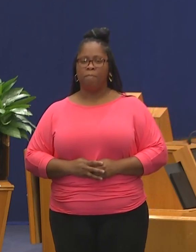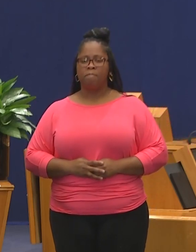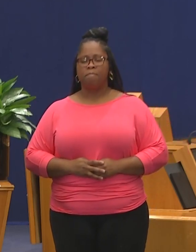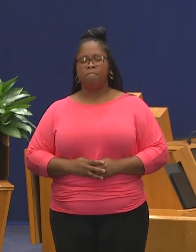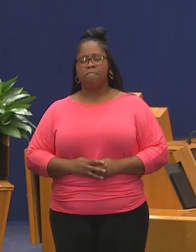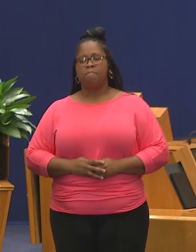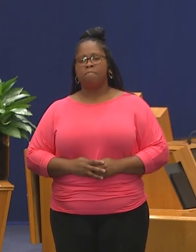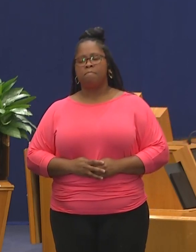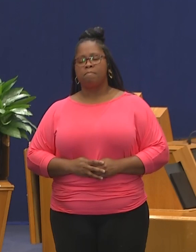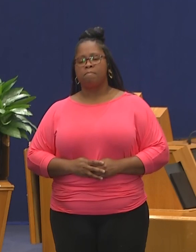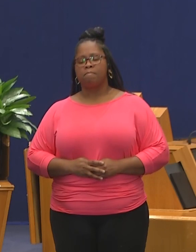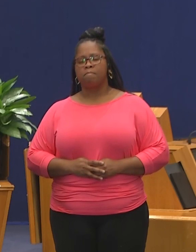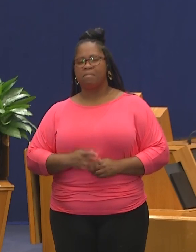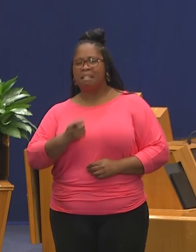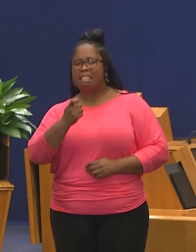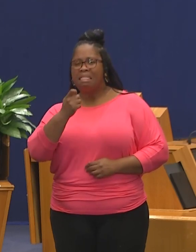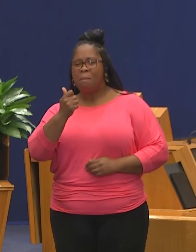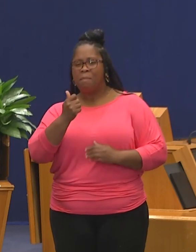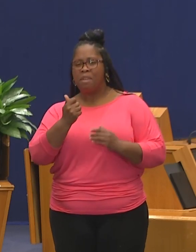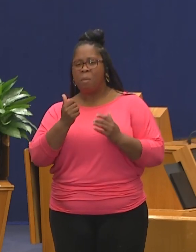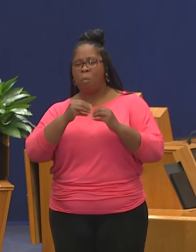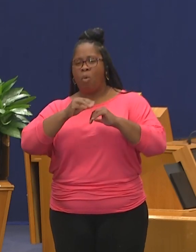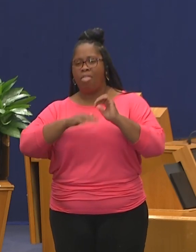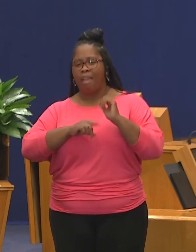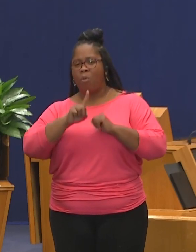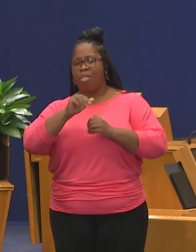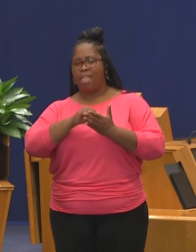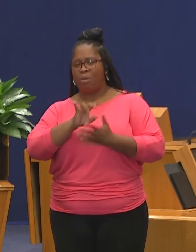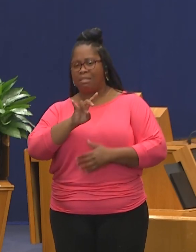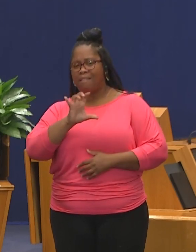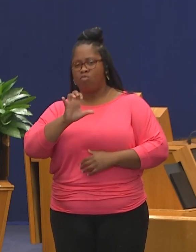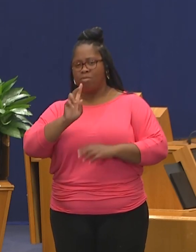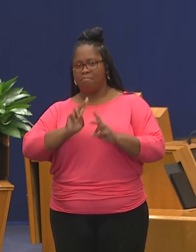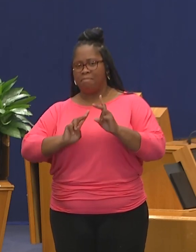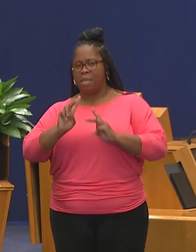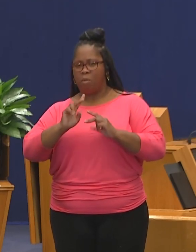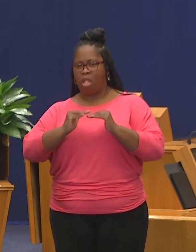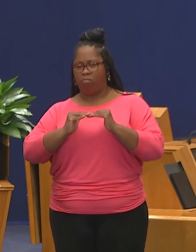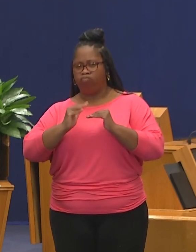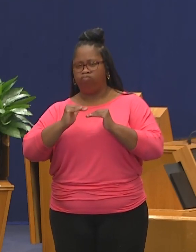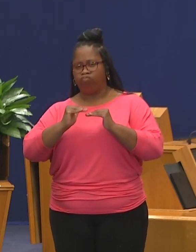COUNTY.